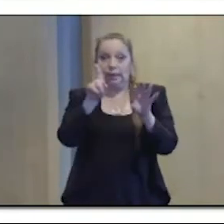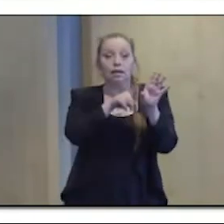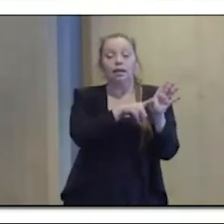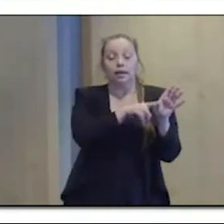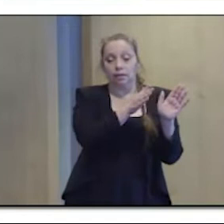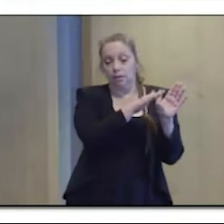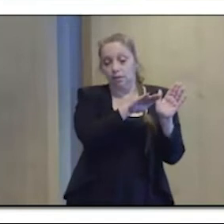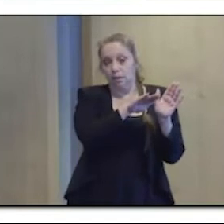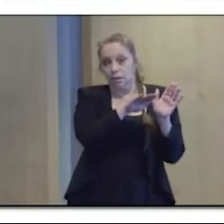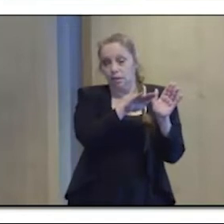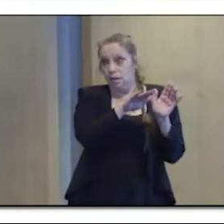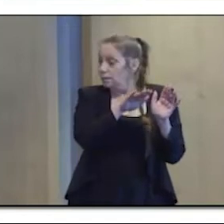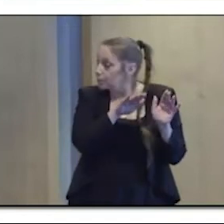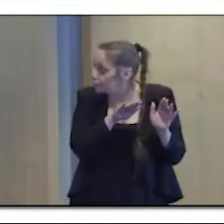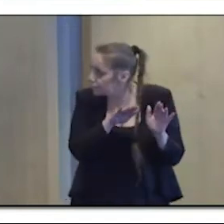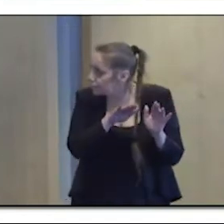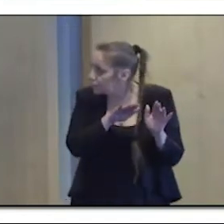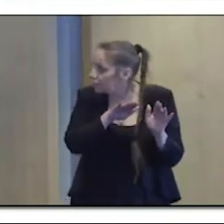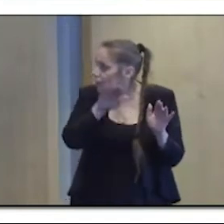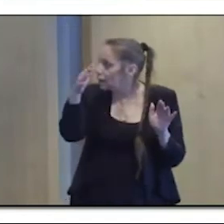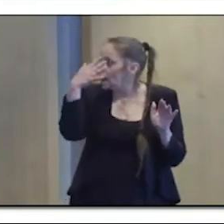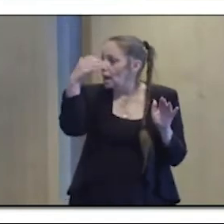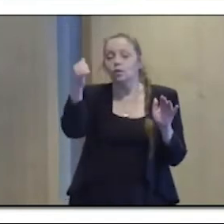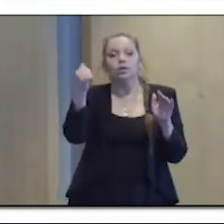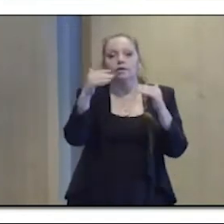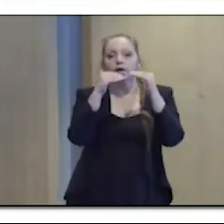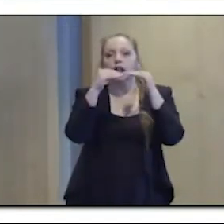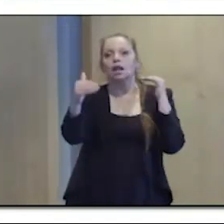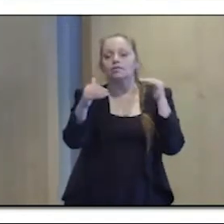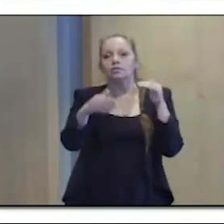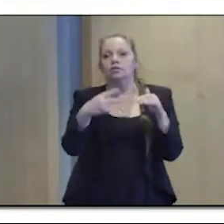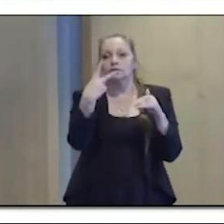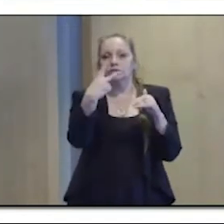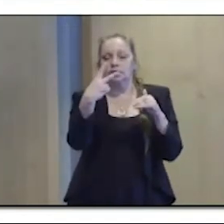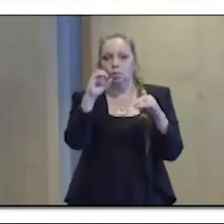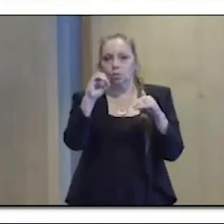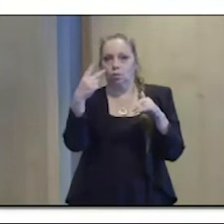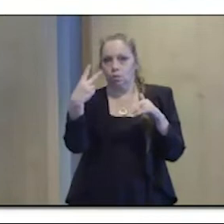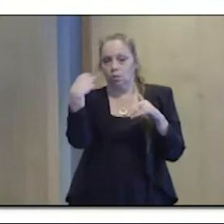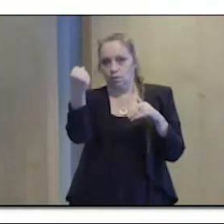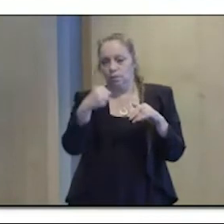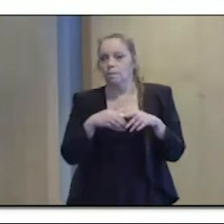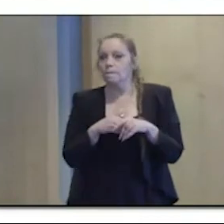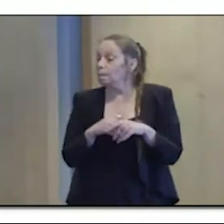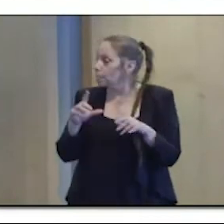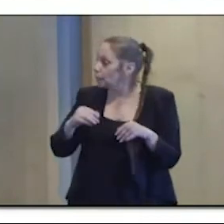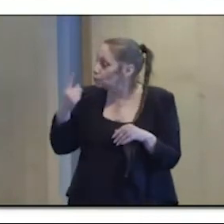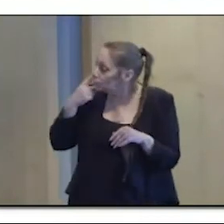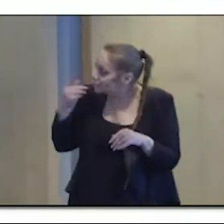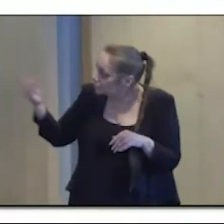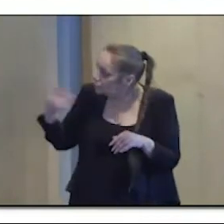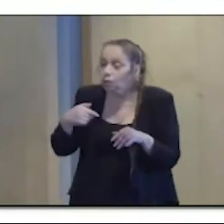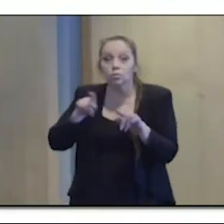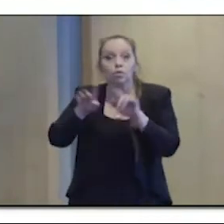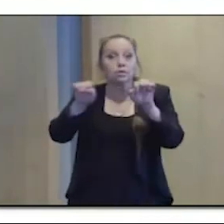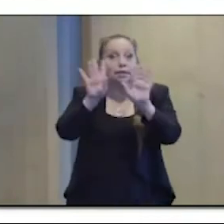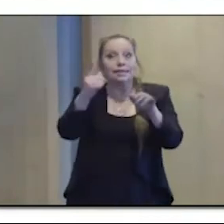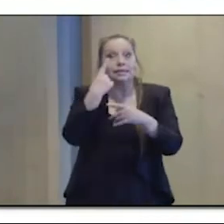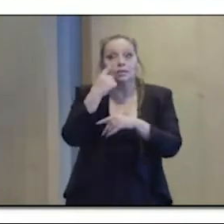and up we've got the level of carbon dioxide. So you can see probably most clearly on the bottom